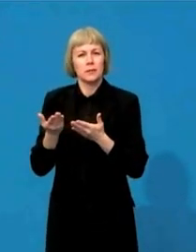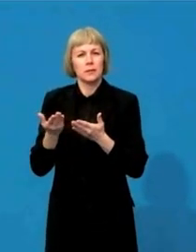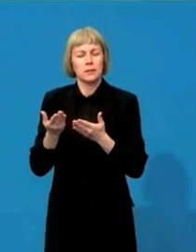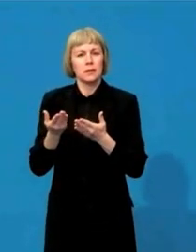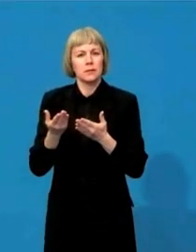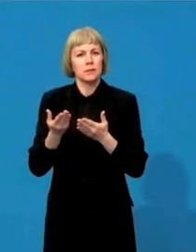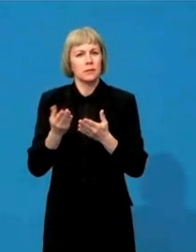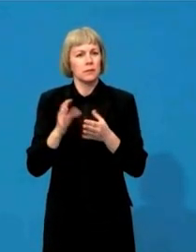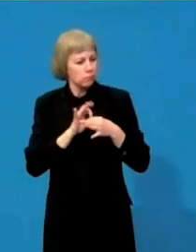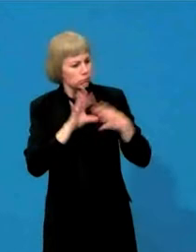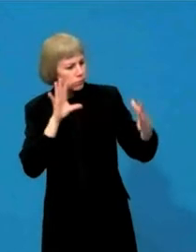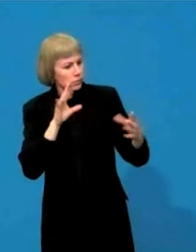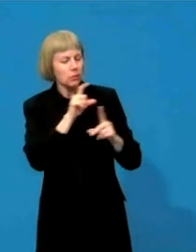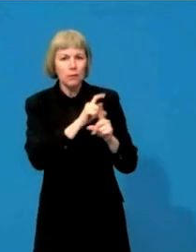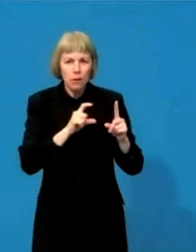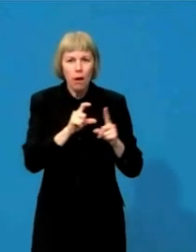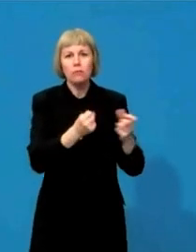support systems around them just to get a service.